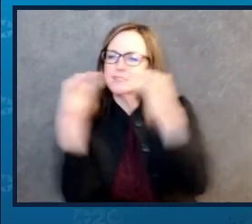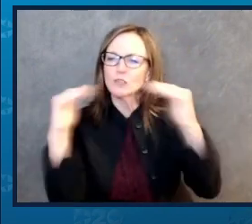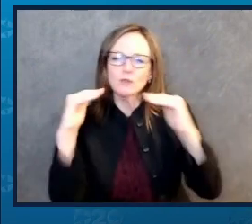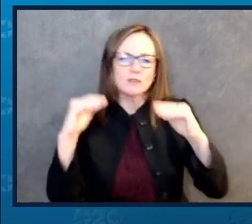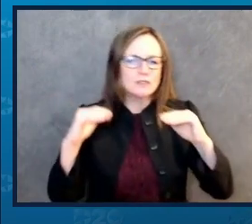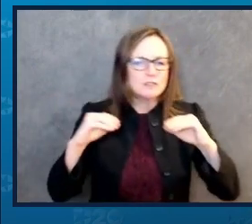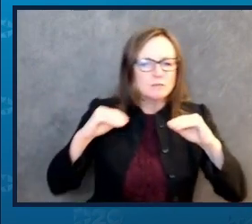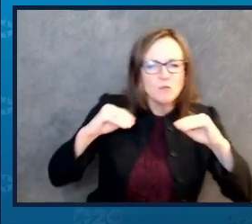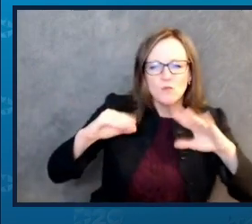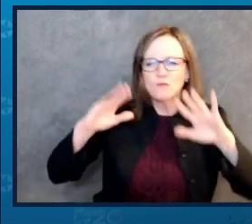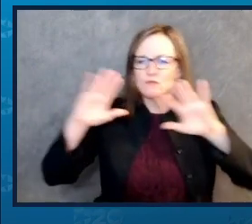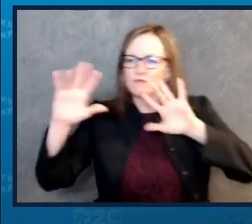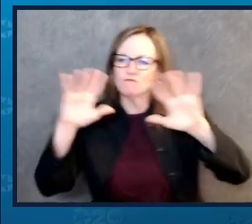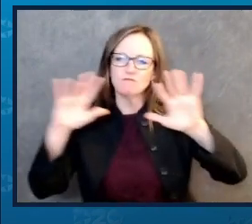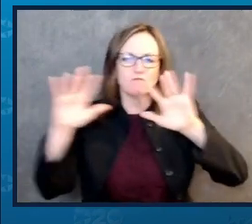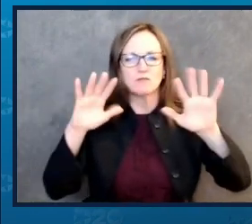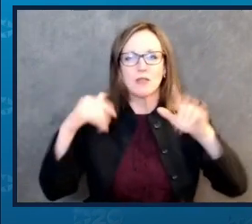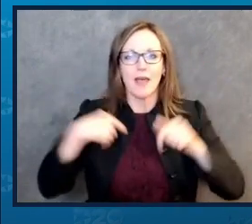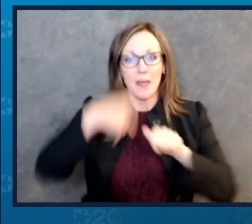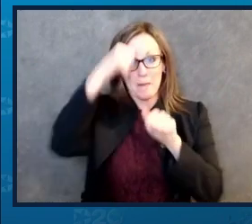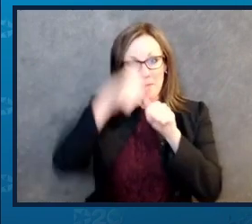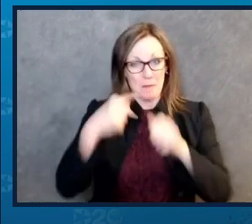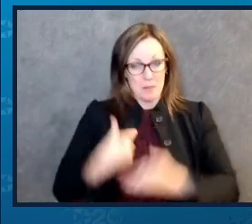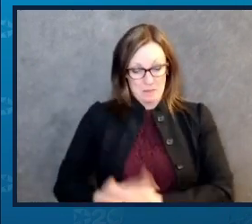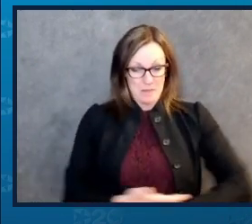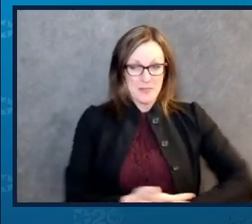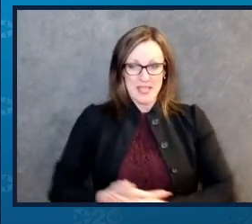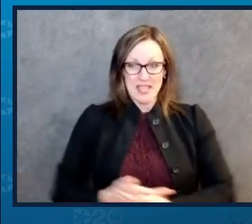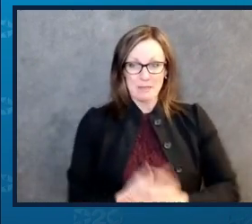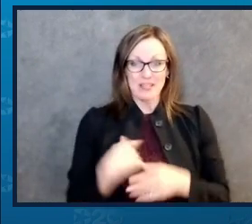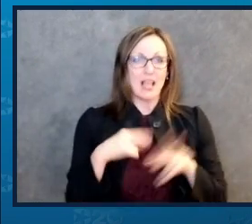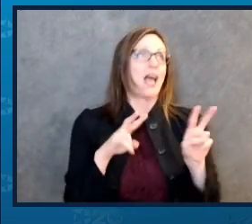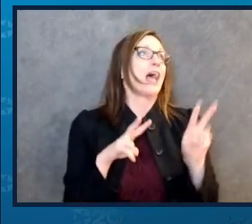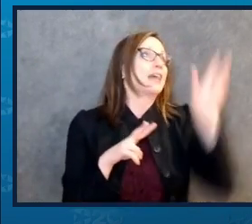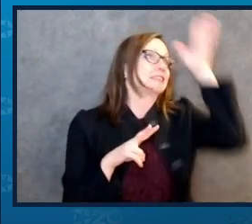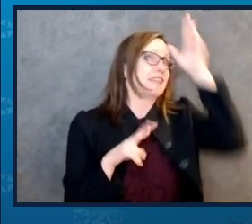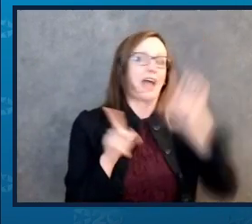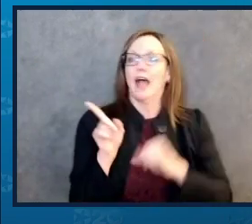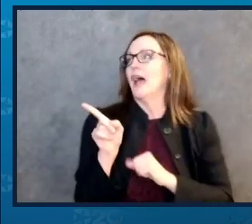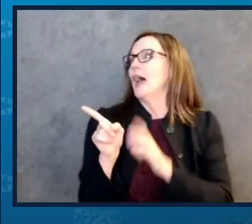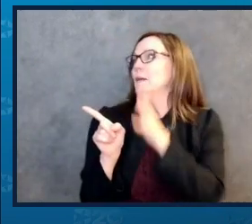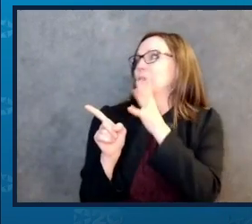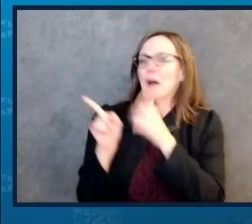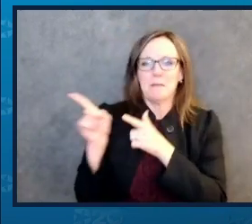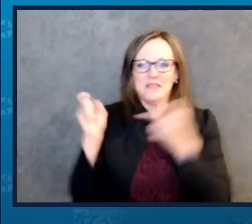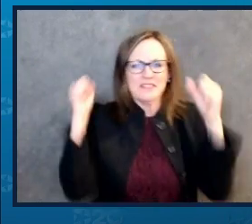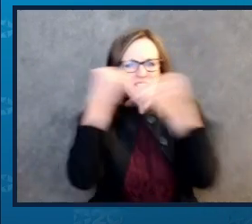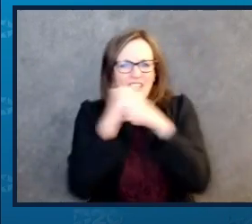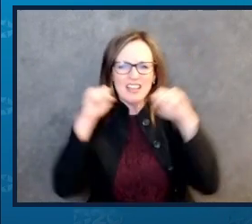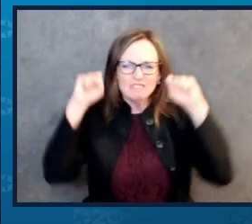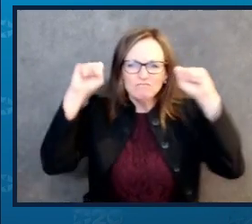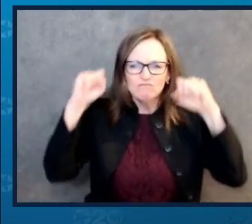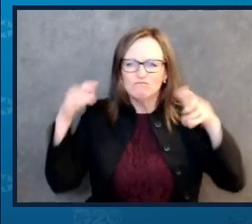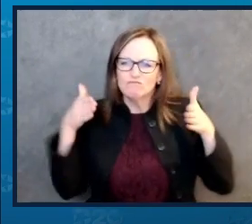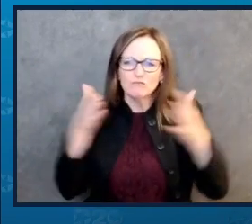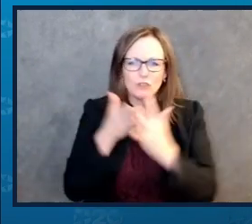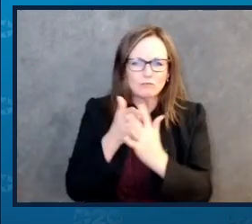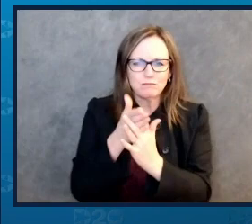THE GREAT JOHN LEWIS CALLED GOOD TROUBLE.